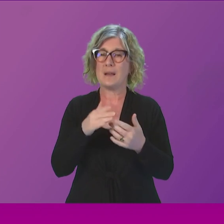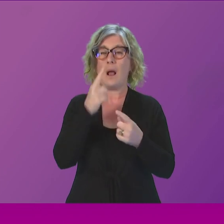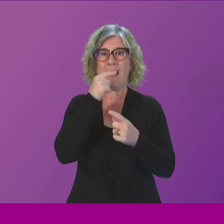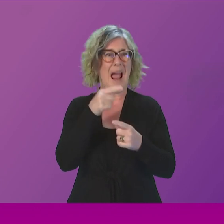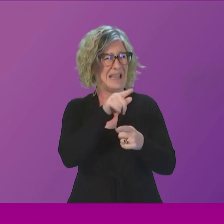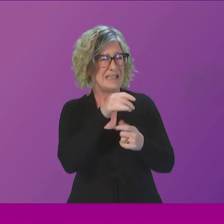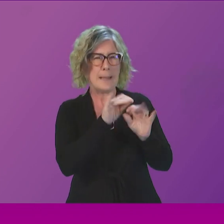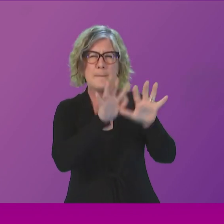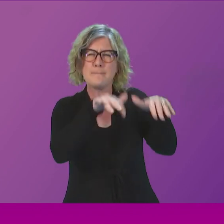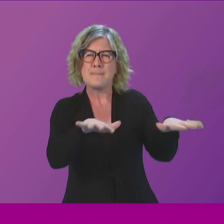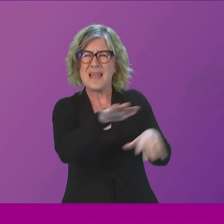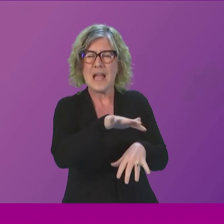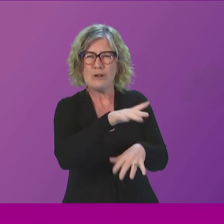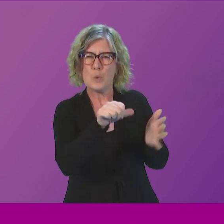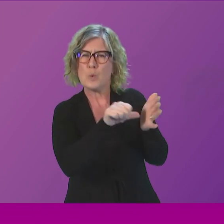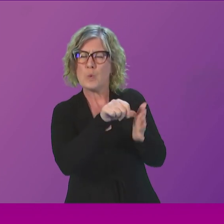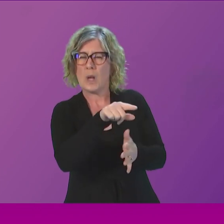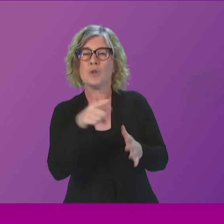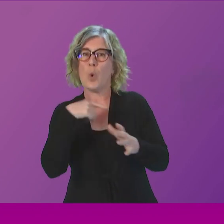hard-to-reach remote, rural and island communities.